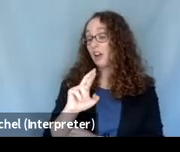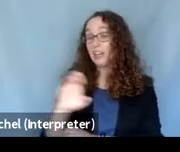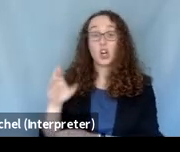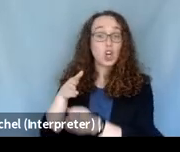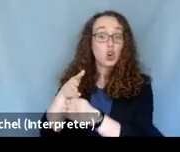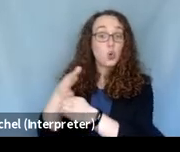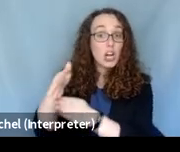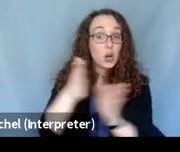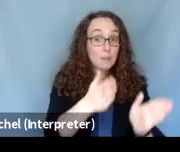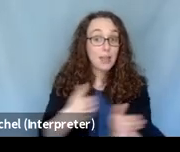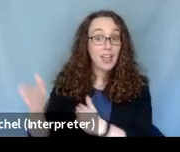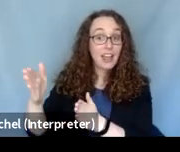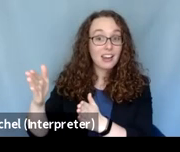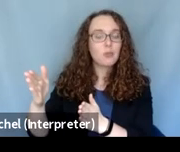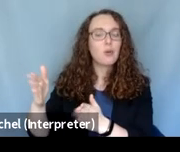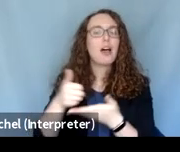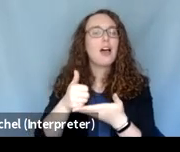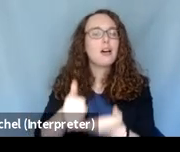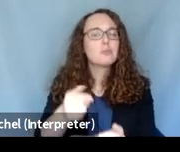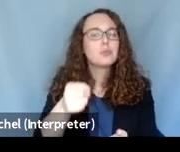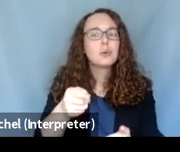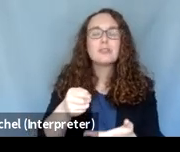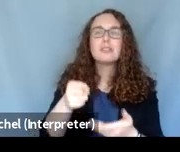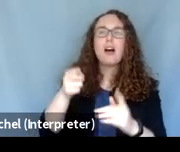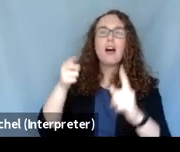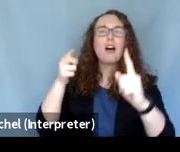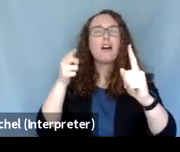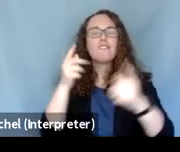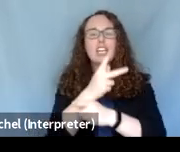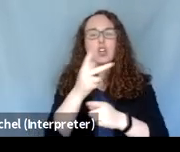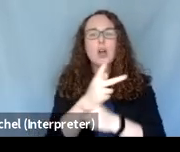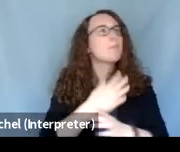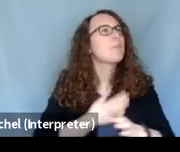choose your classes effectively and it gives meaning to those